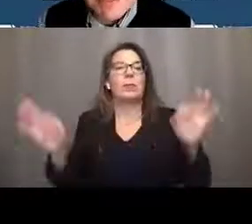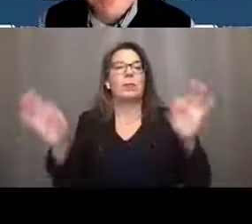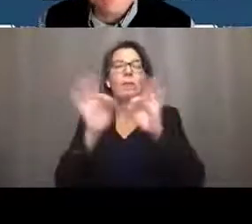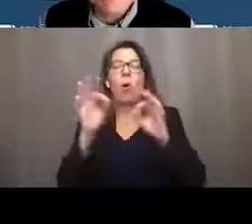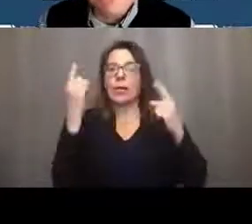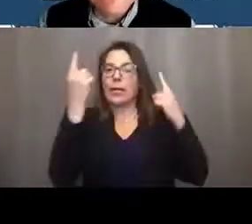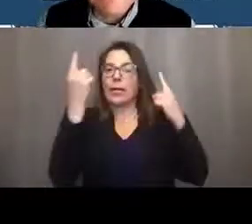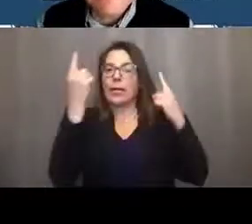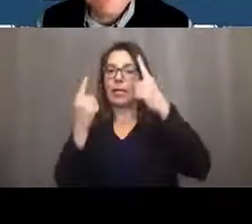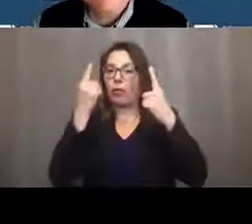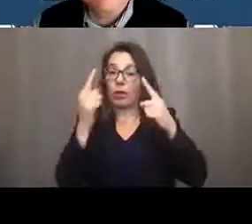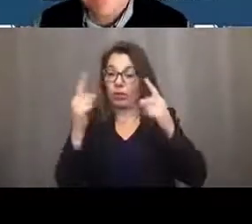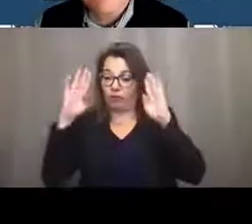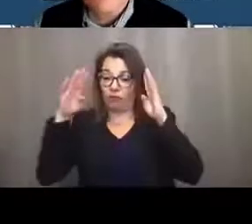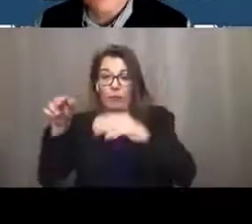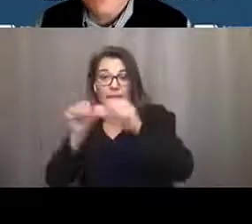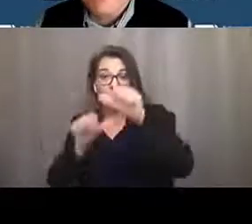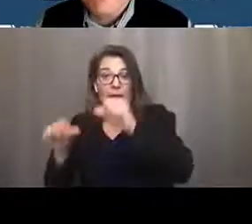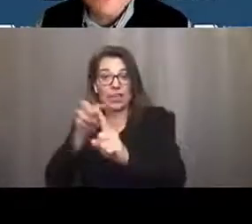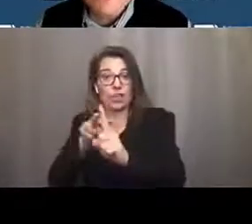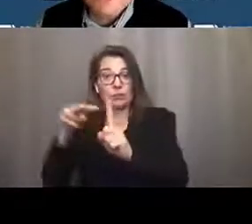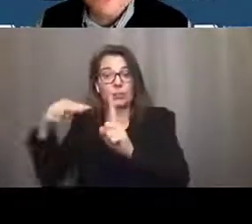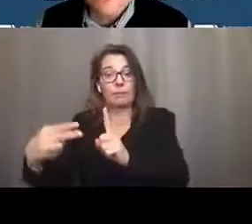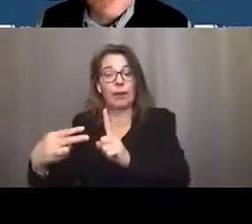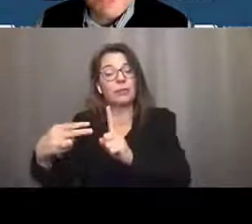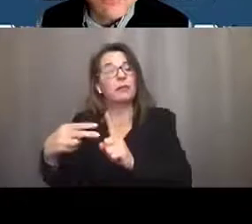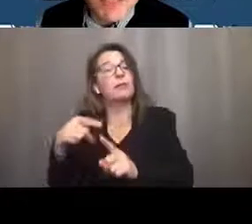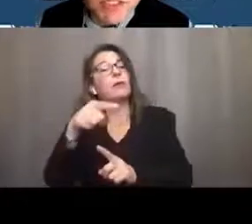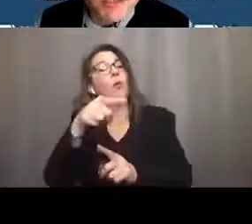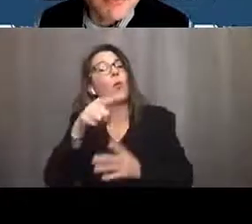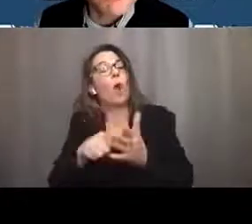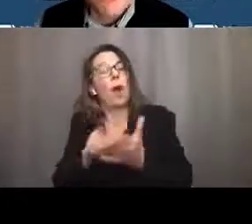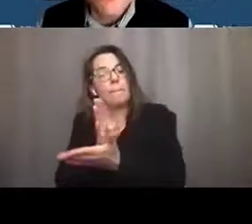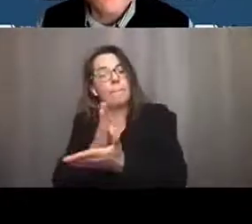scientifically, is that whatever budget you propose